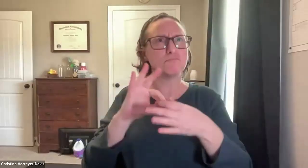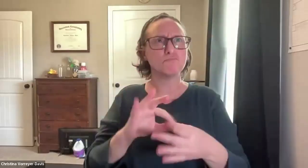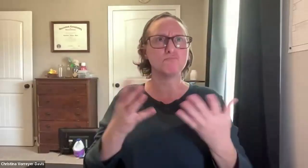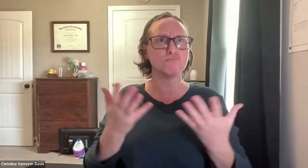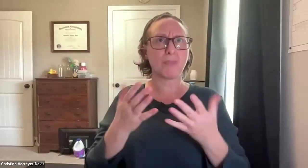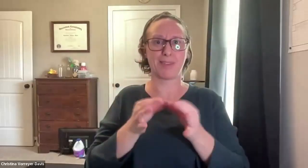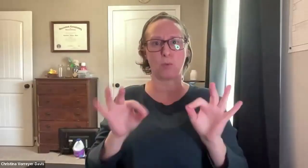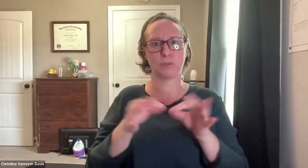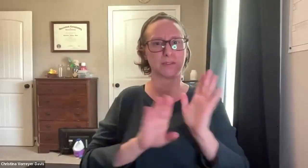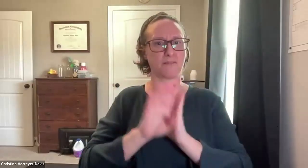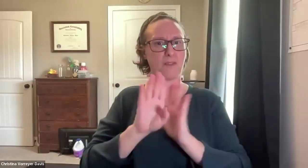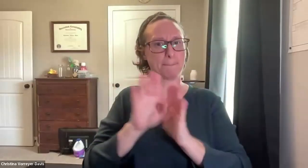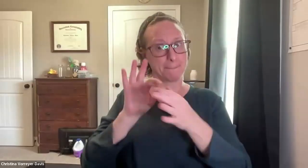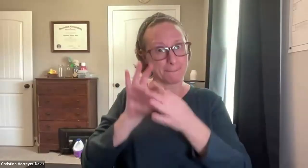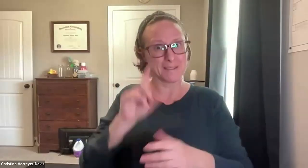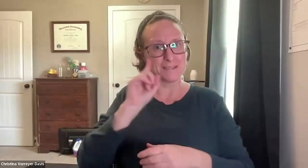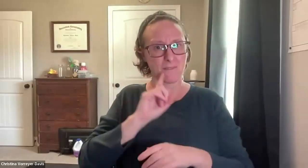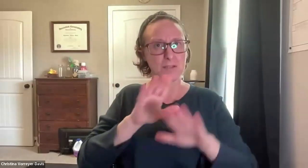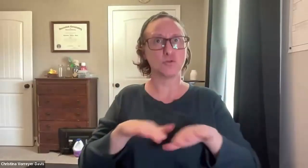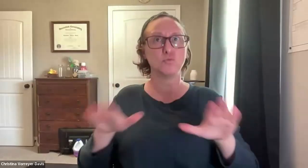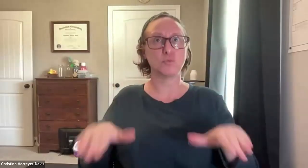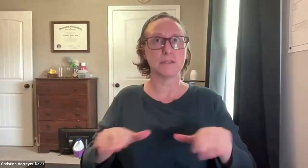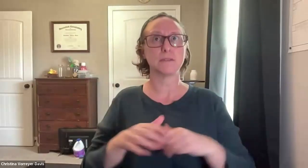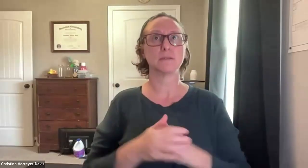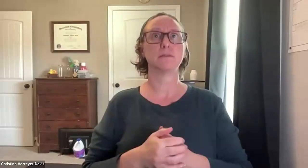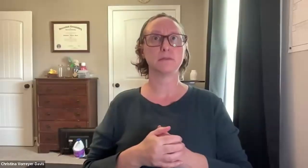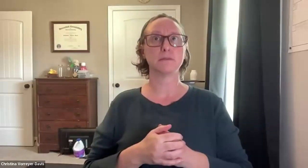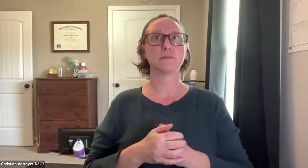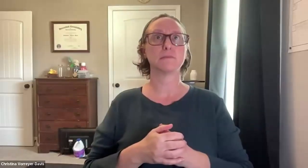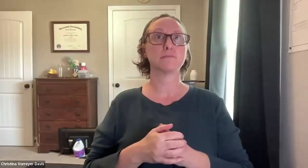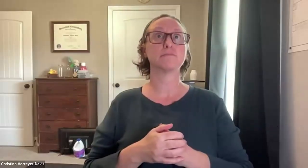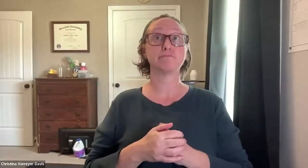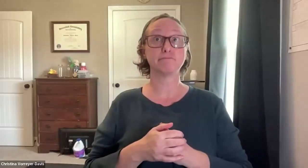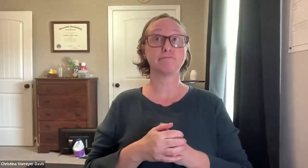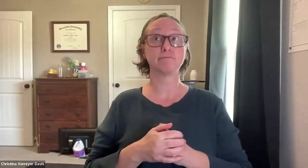Families are not given any information on language development as it pertains to Deaf children.